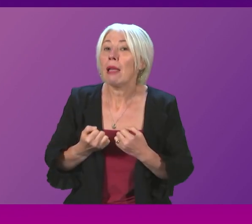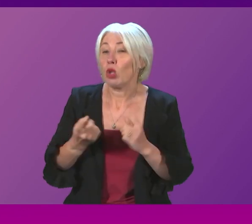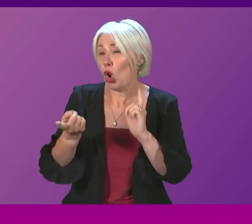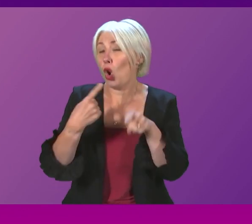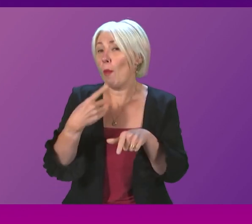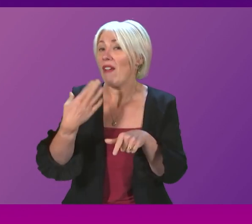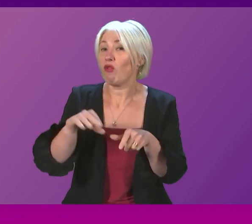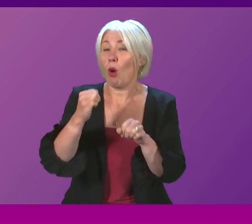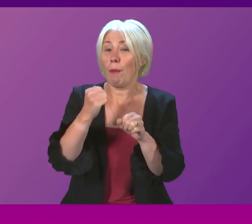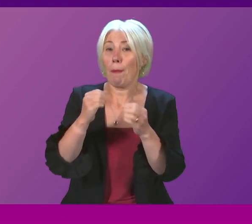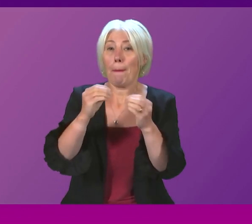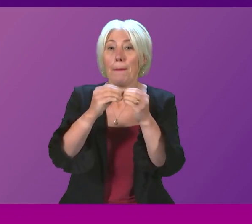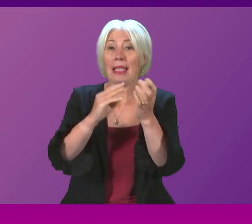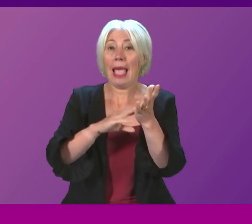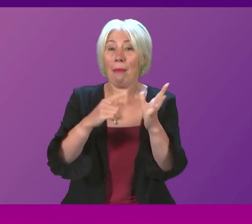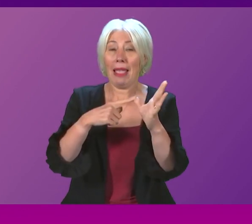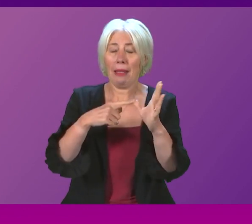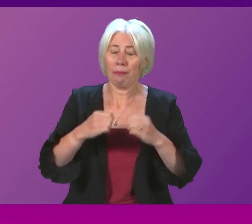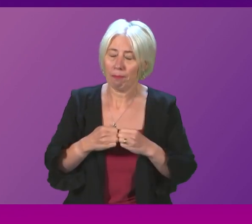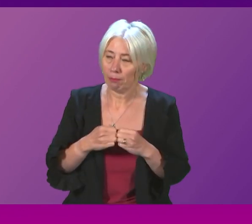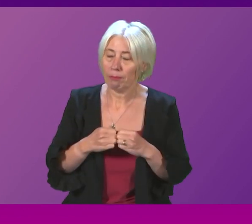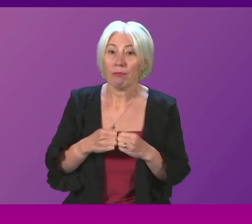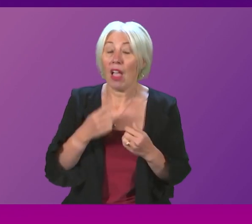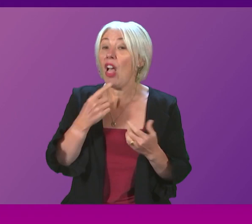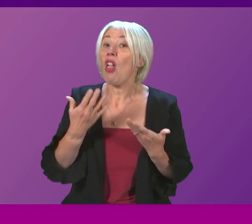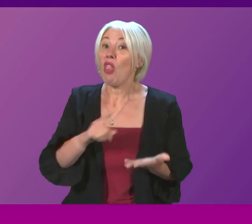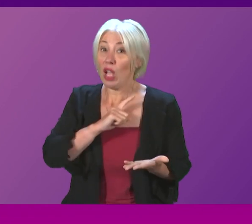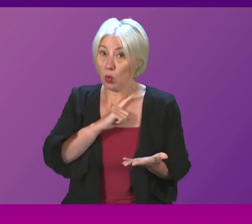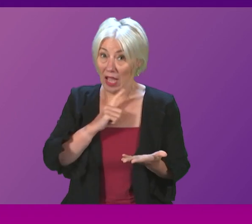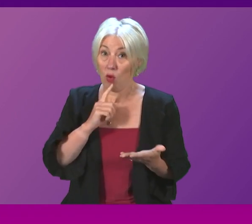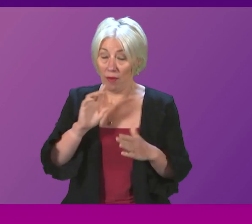That, of course, is exactly why—starting from a base where we already have proportionately